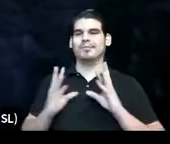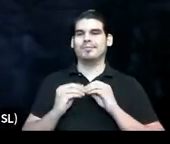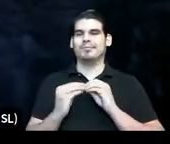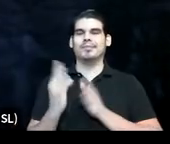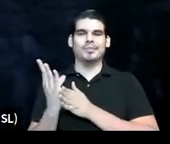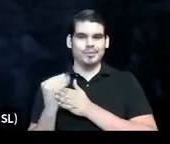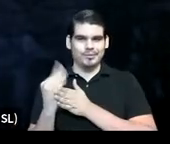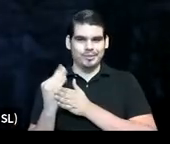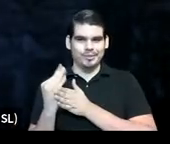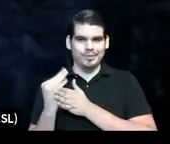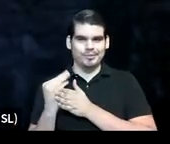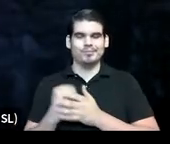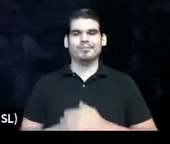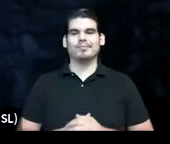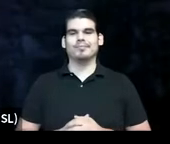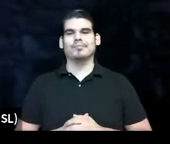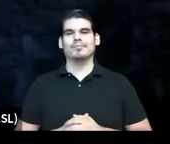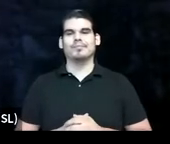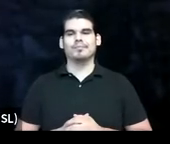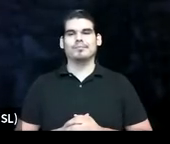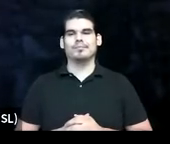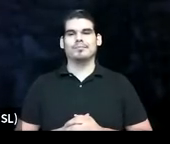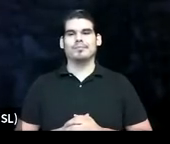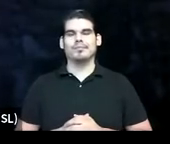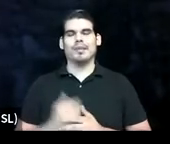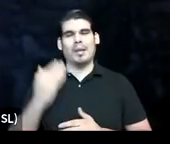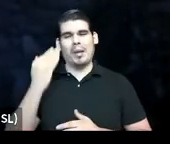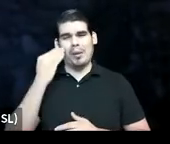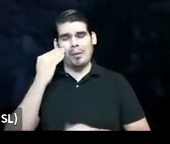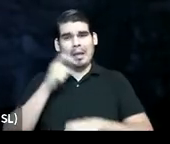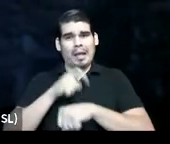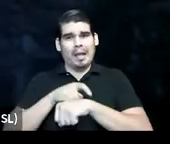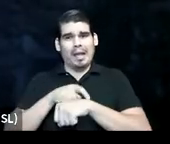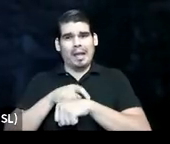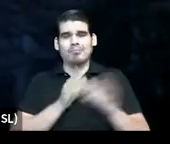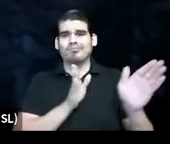So, I was actually I took over a RAD's eight room. He had to leave a little early.